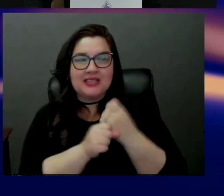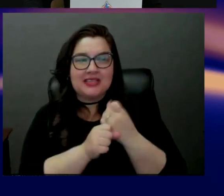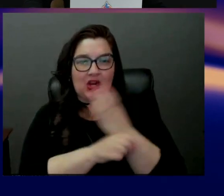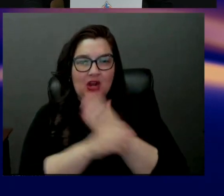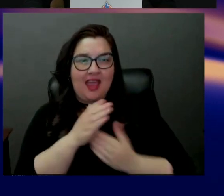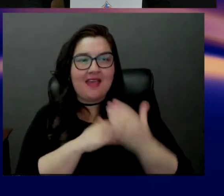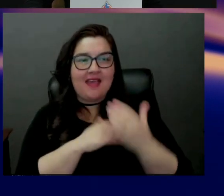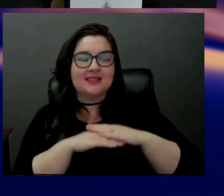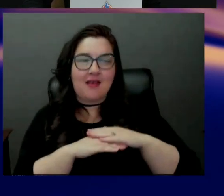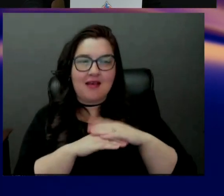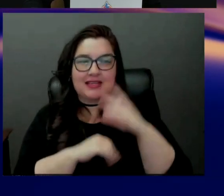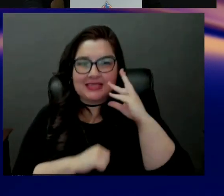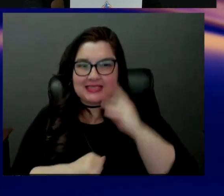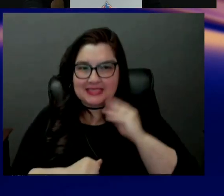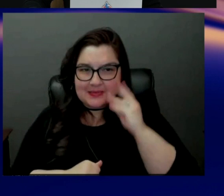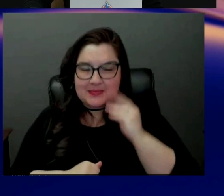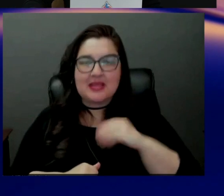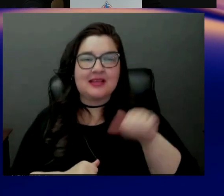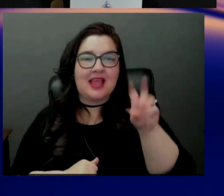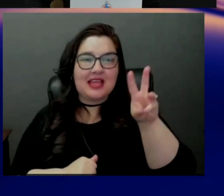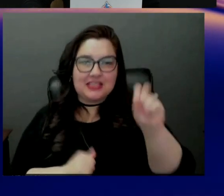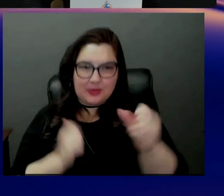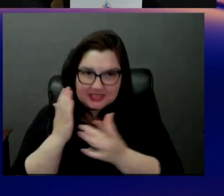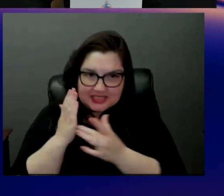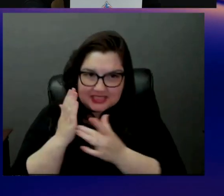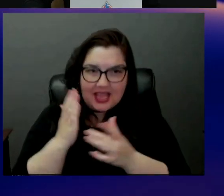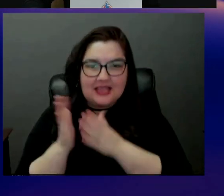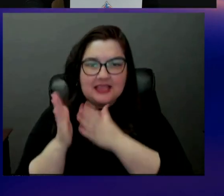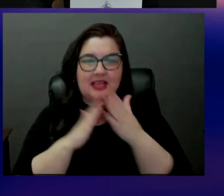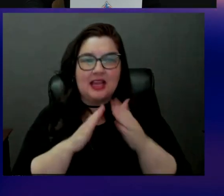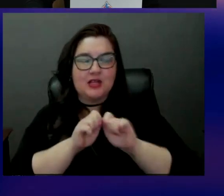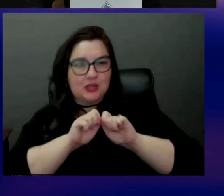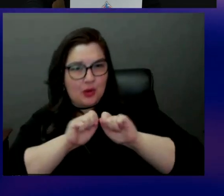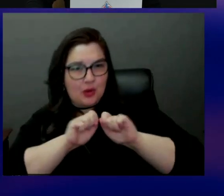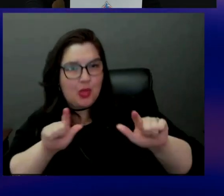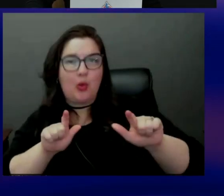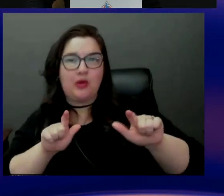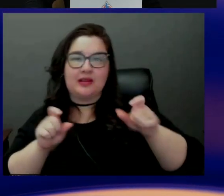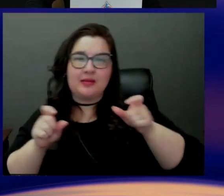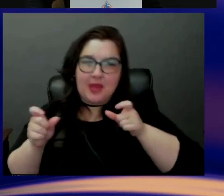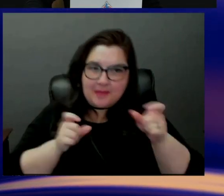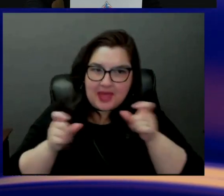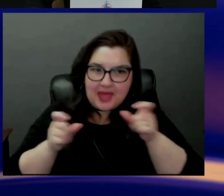with AWS technology, experience deploying, managing and operating workloads on AWS